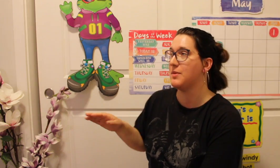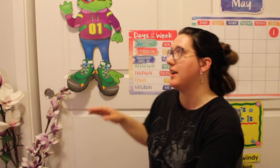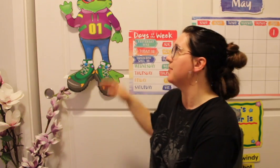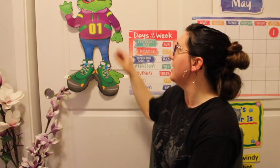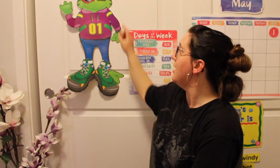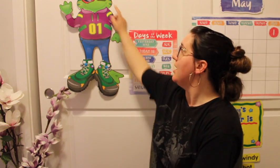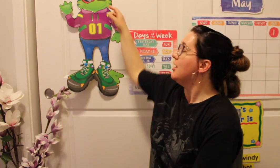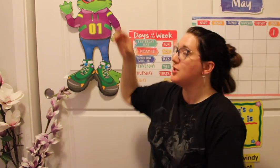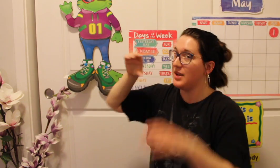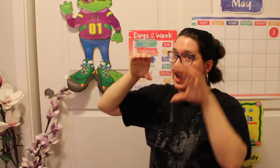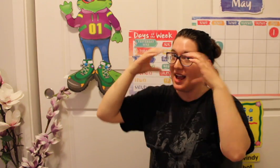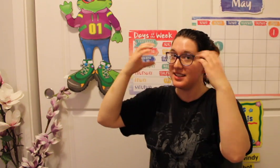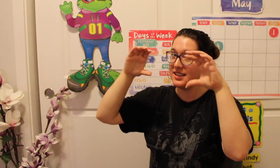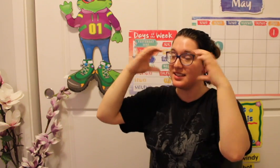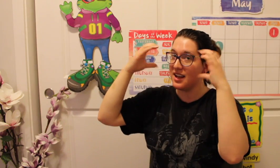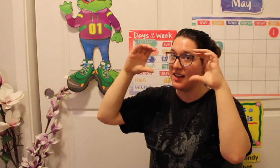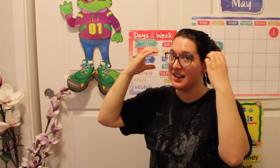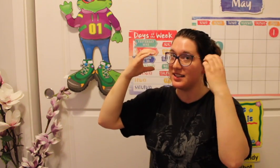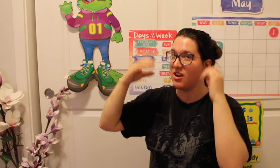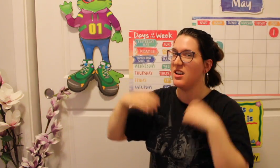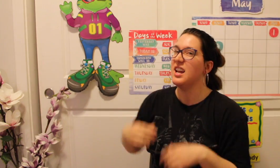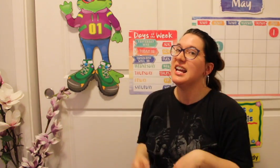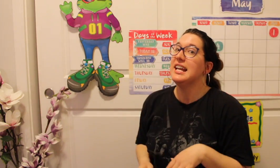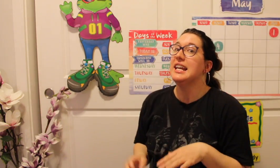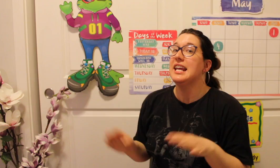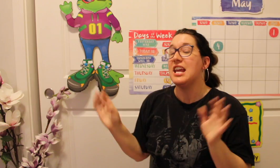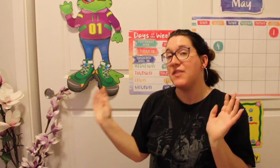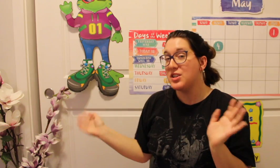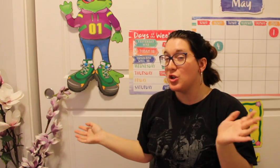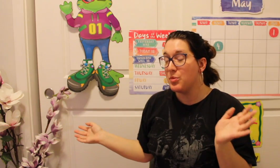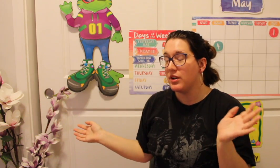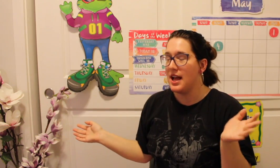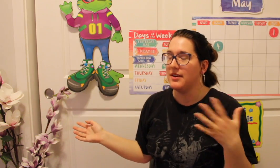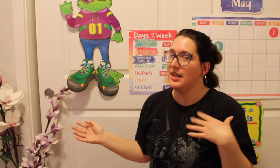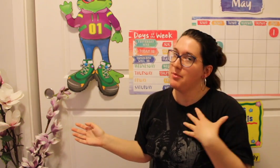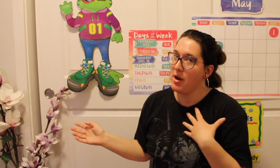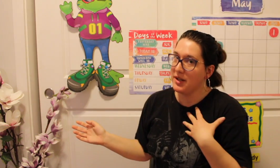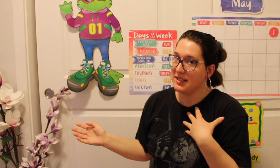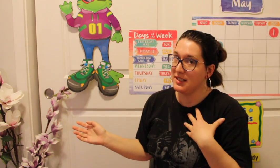wearing so he has his sunglasses on if it's super cloudy he probably doesn't